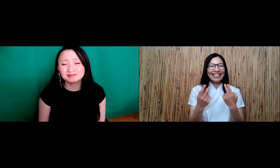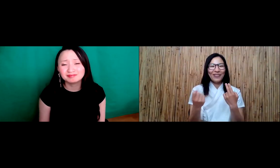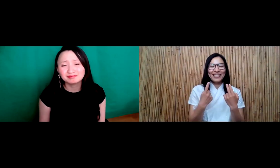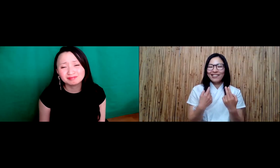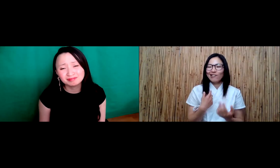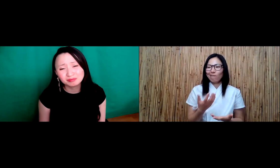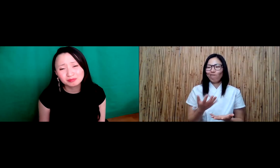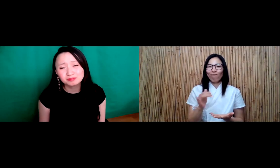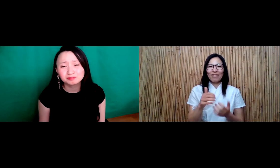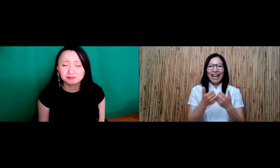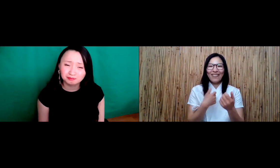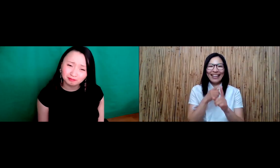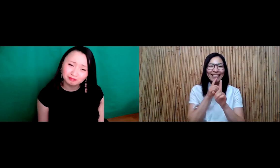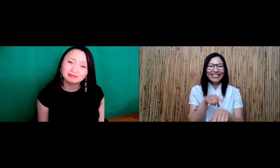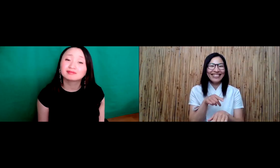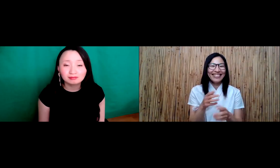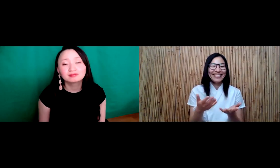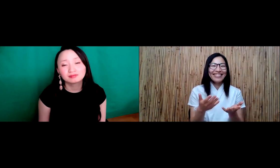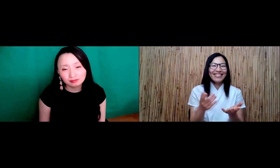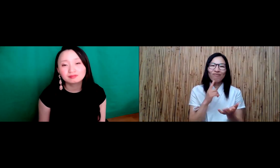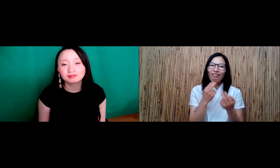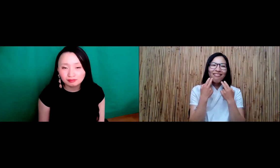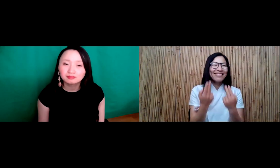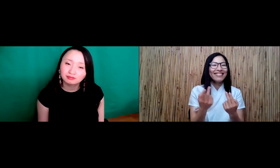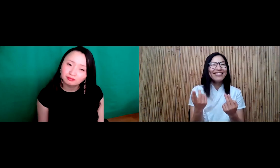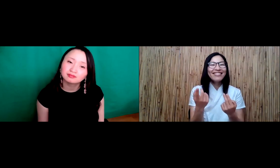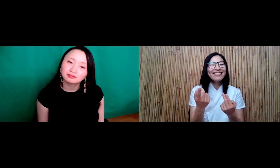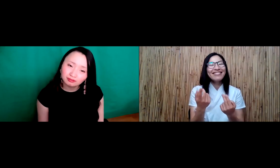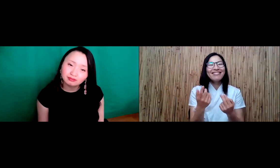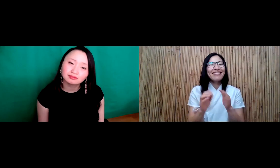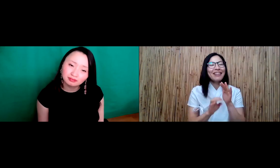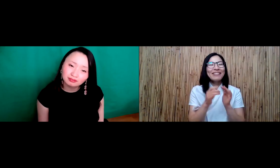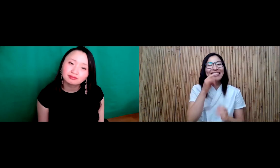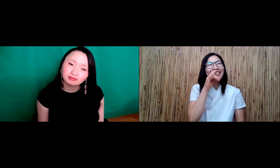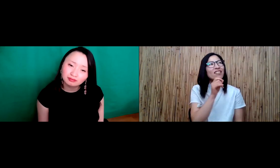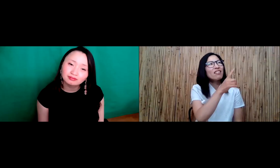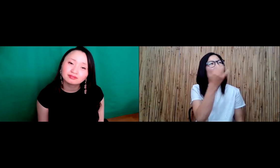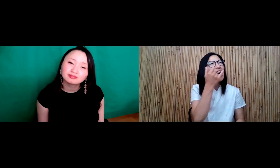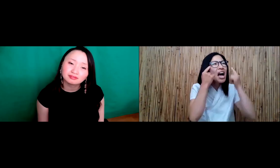they pull their eyes back. There, there, they're innocent quote unquote.